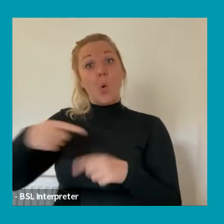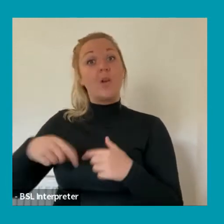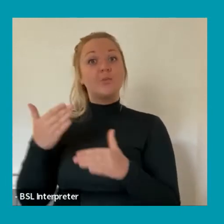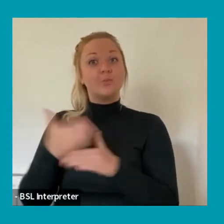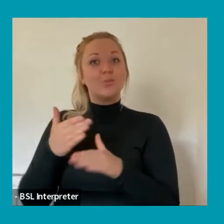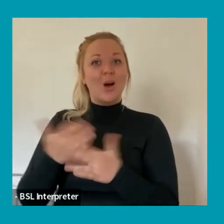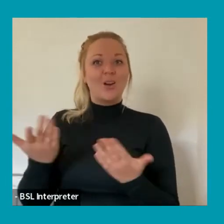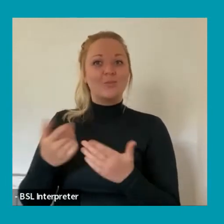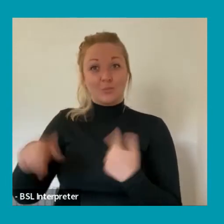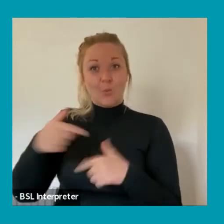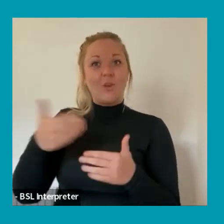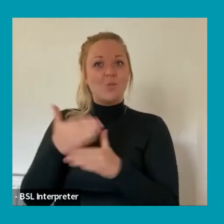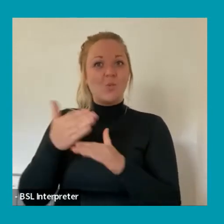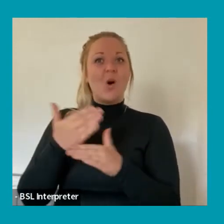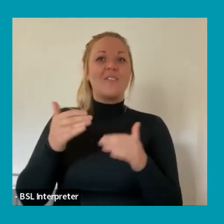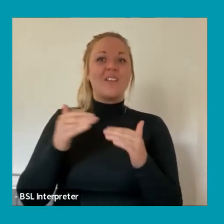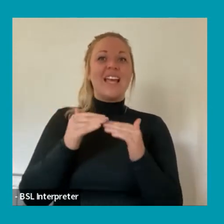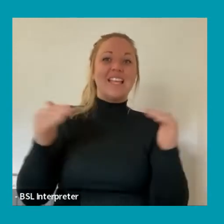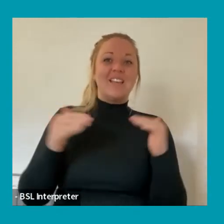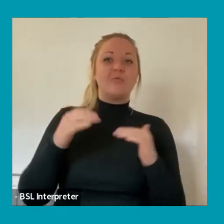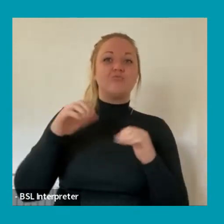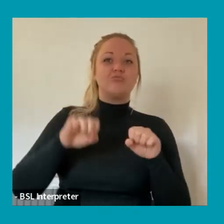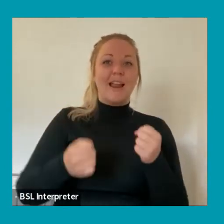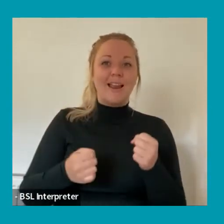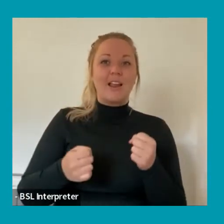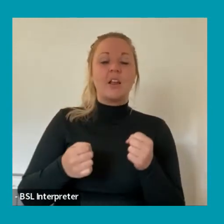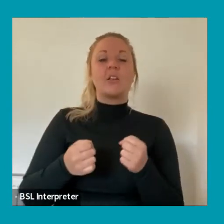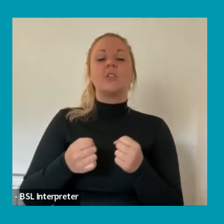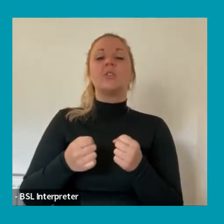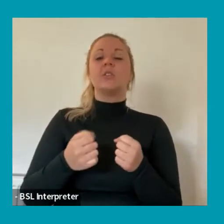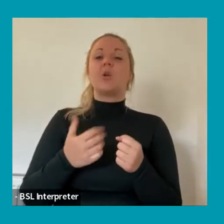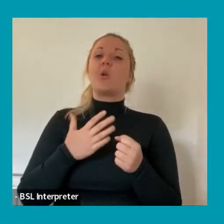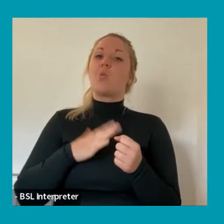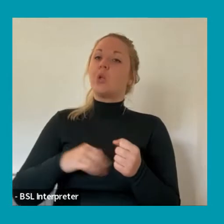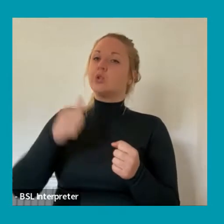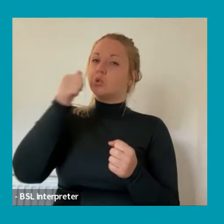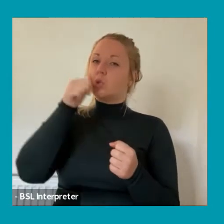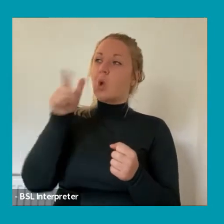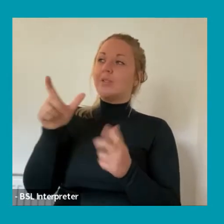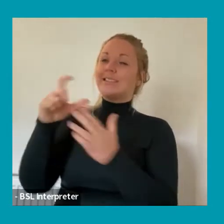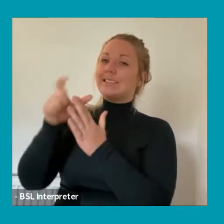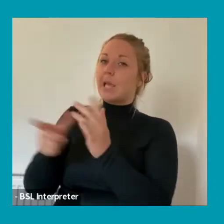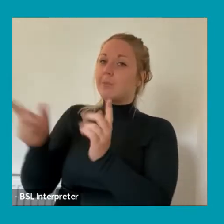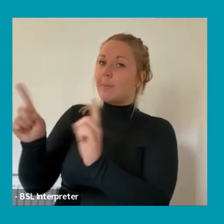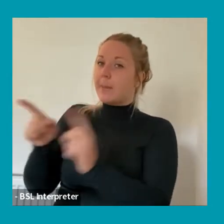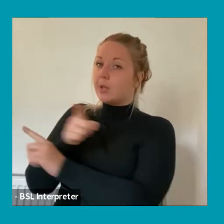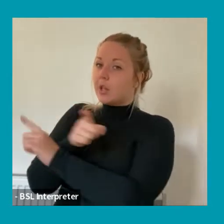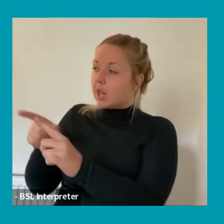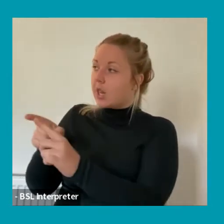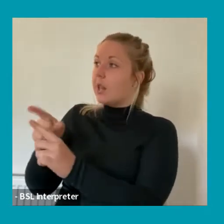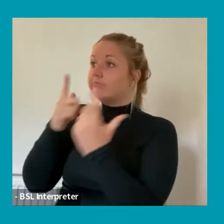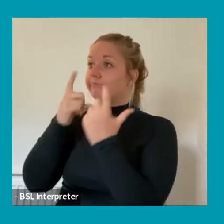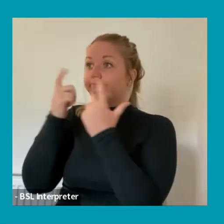What we wanted to do is get the per speculative of disabled people, who were looking for work. And what they might value and need.